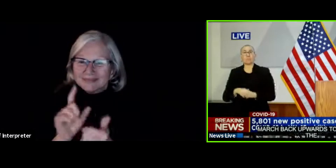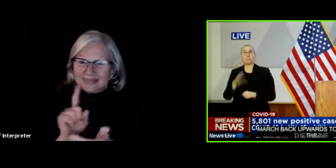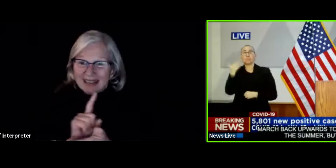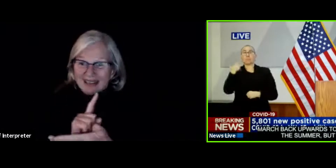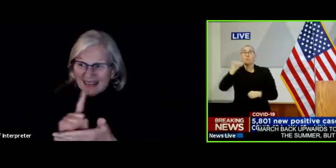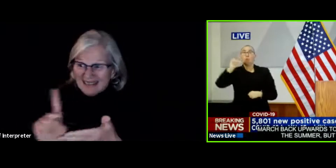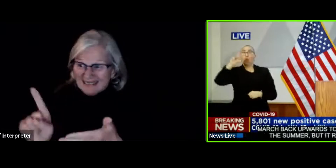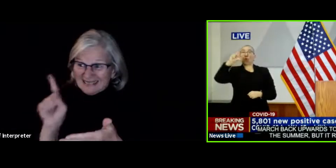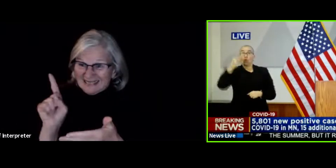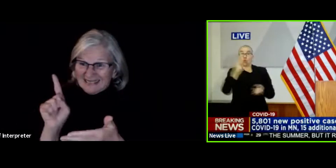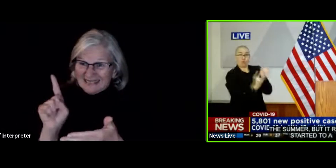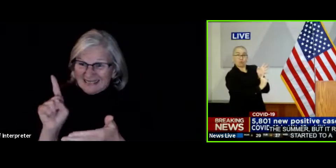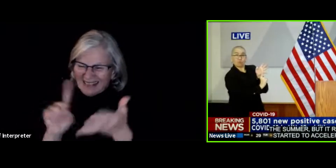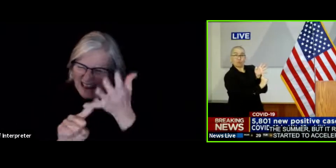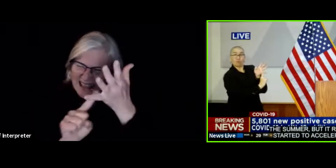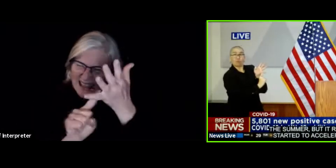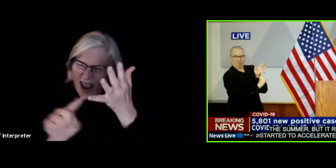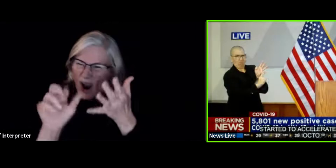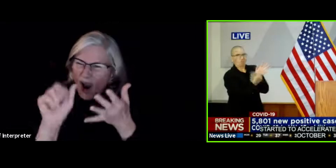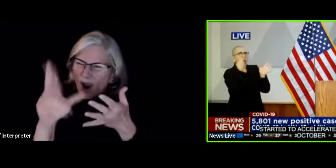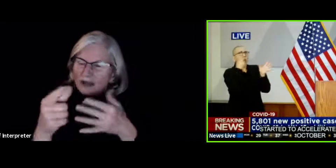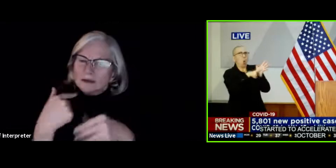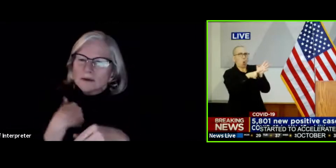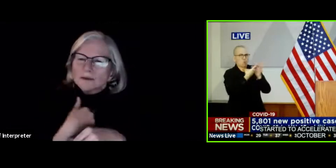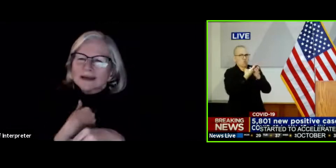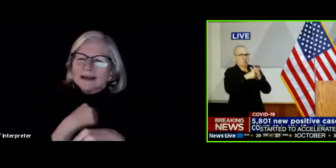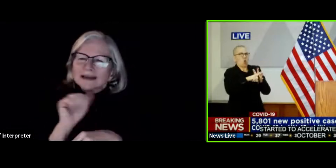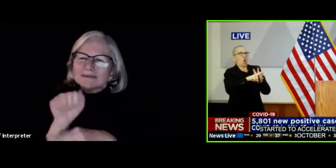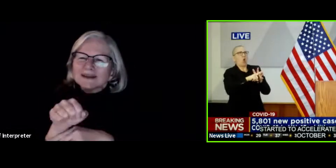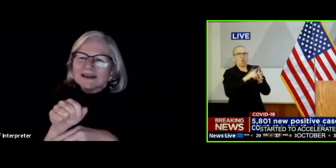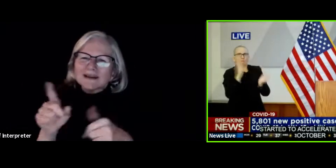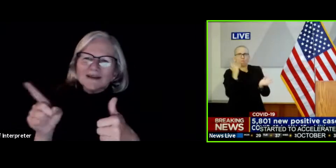WE SAW IN LATE MAY OF OVER 5,000 CASES IN ONE WEEK.